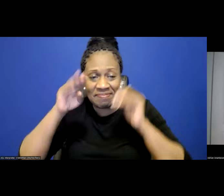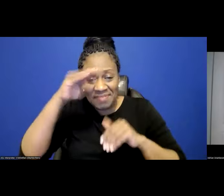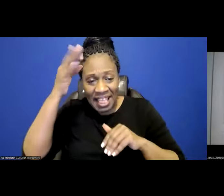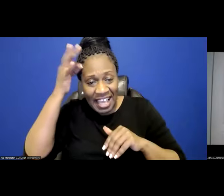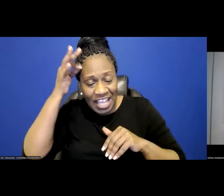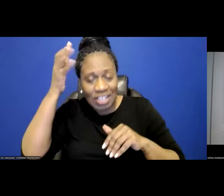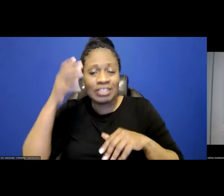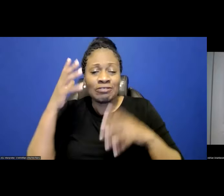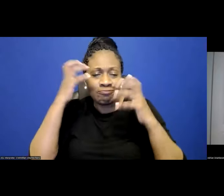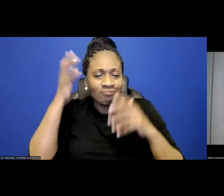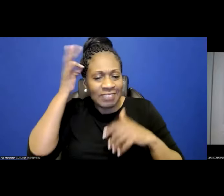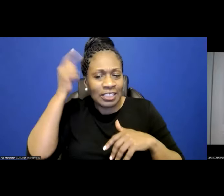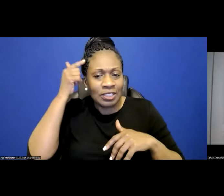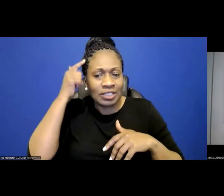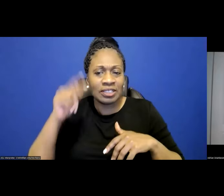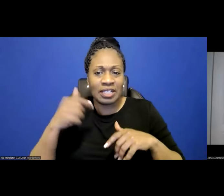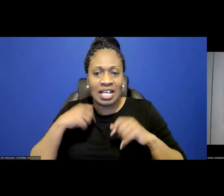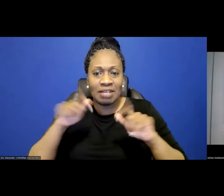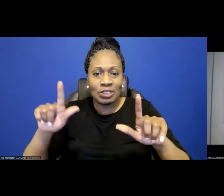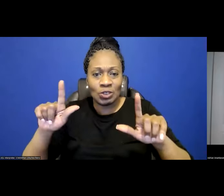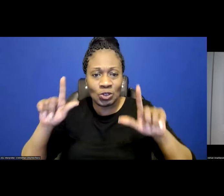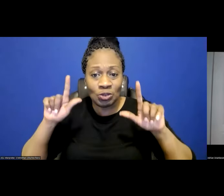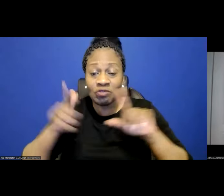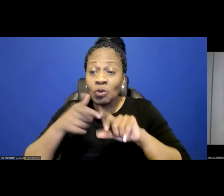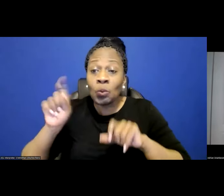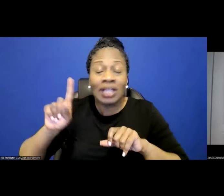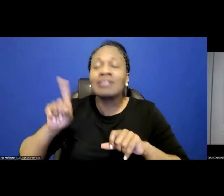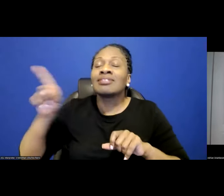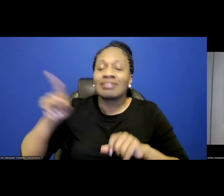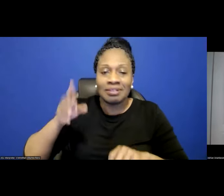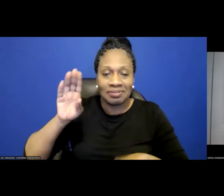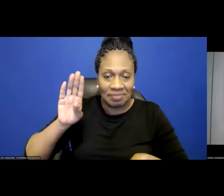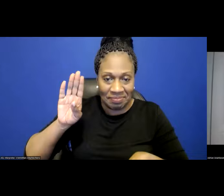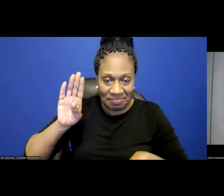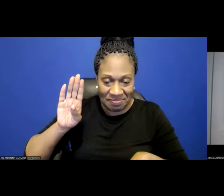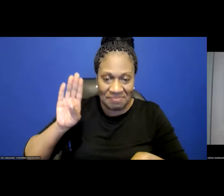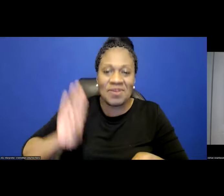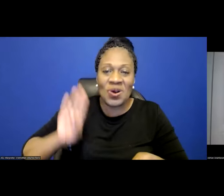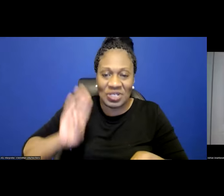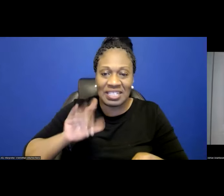I am Zooming in from Boston. I am a violinist and I have a big smile on my face